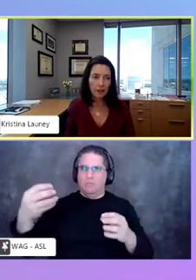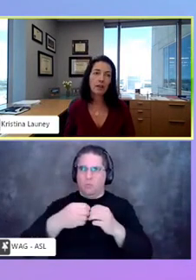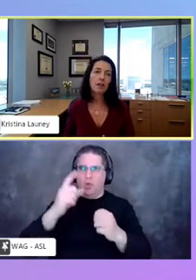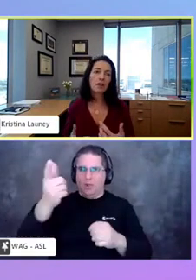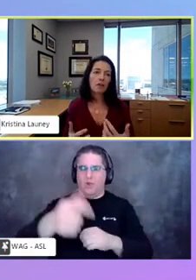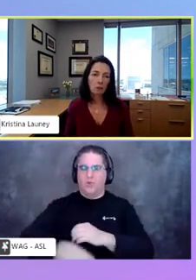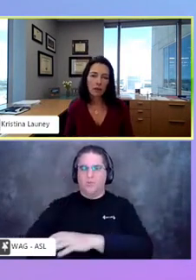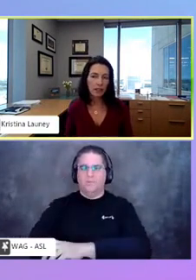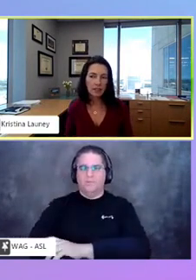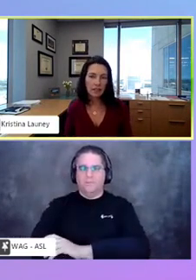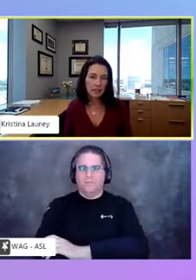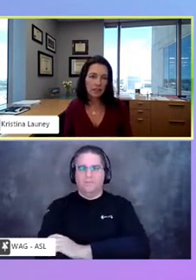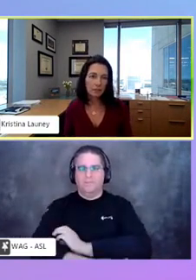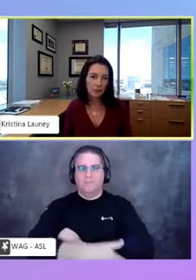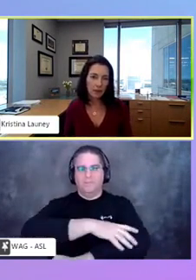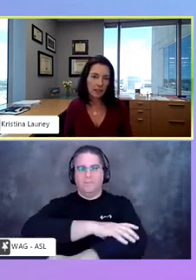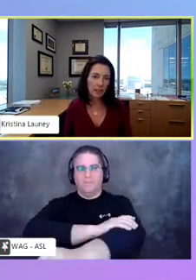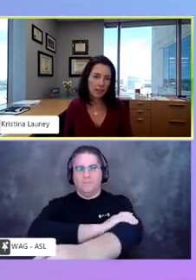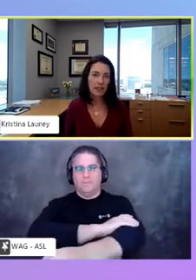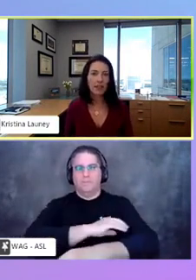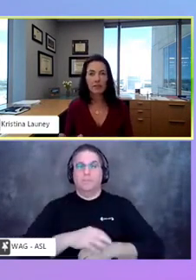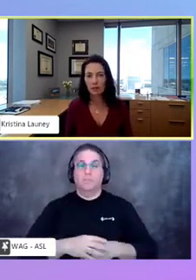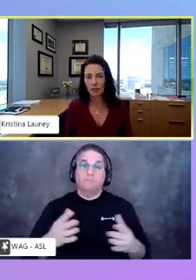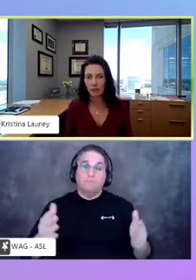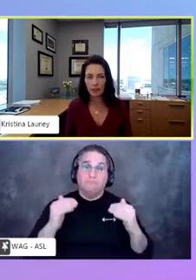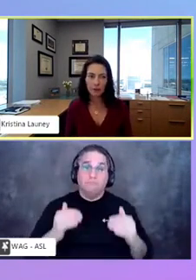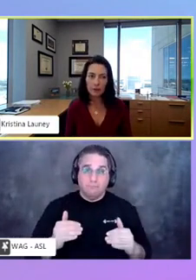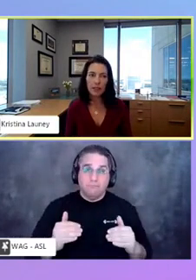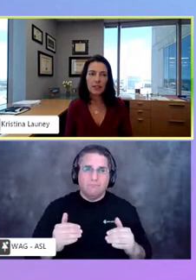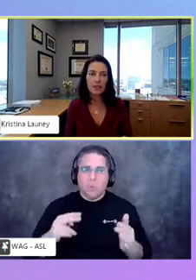and some certain courts that haven't decided the issue.